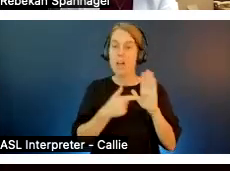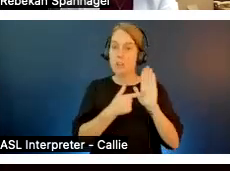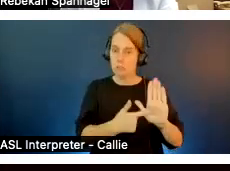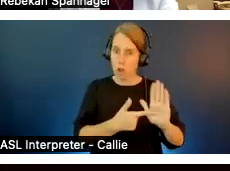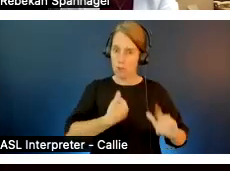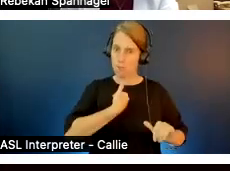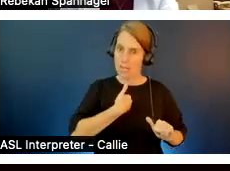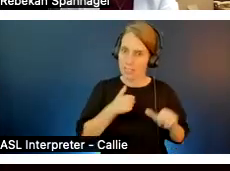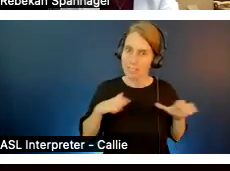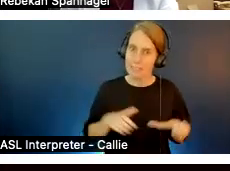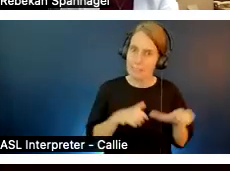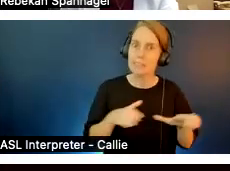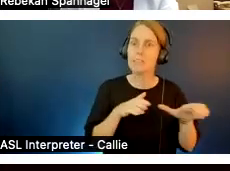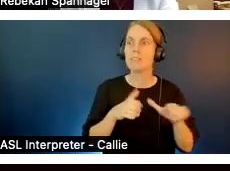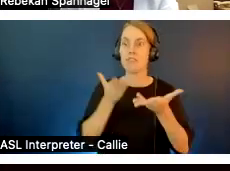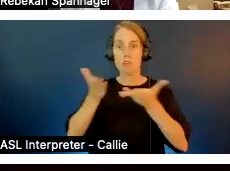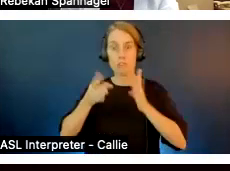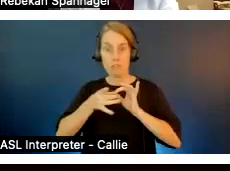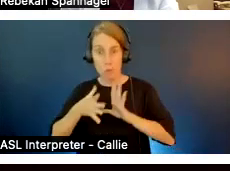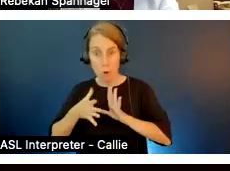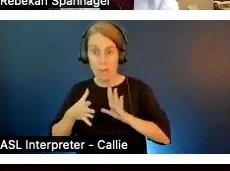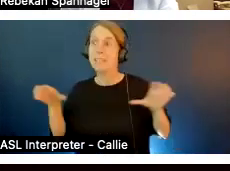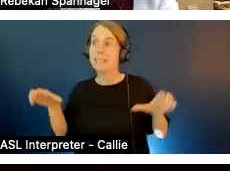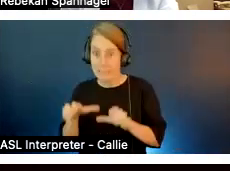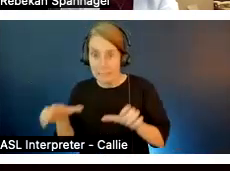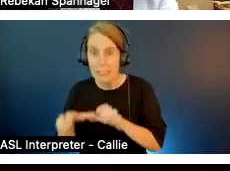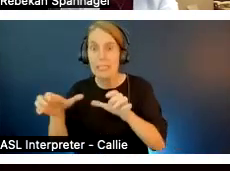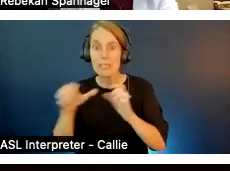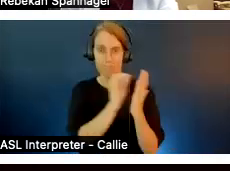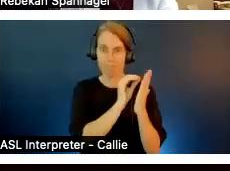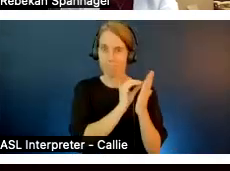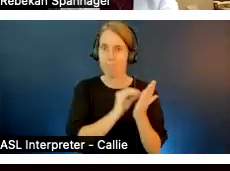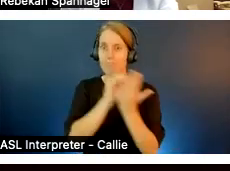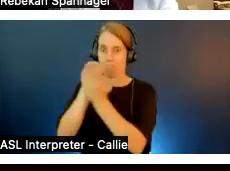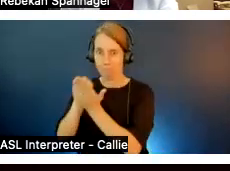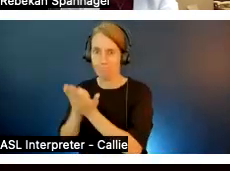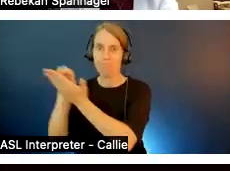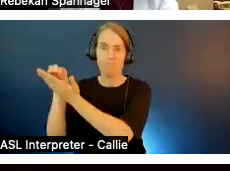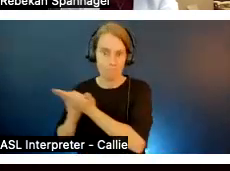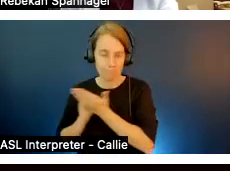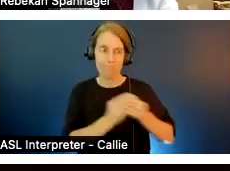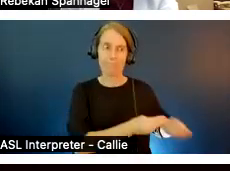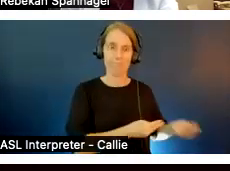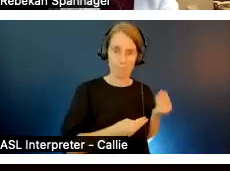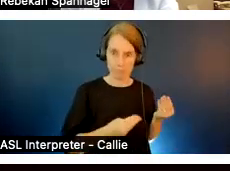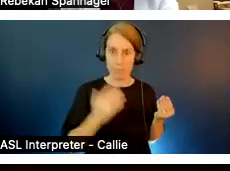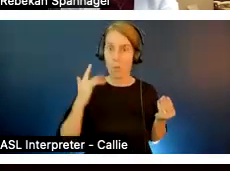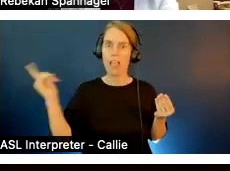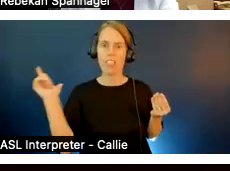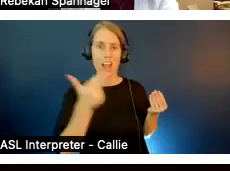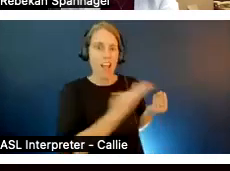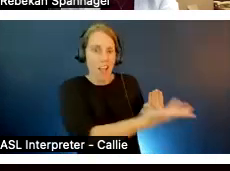the service coordinator have done to try to get those services in place and what's happened and